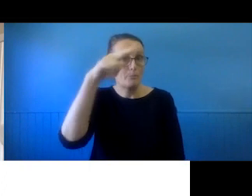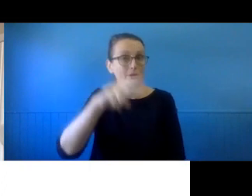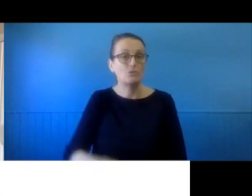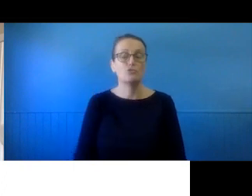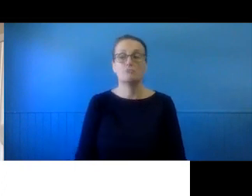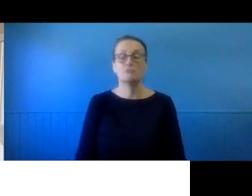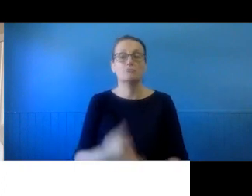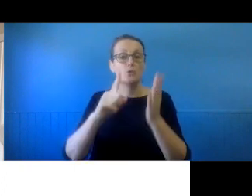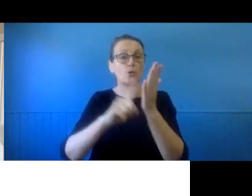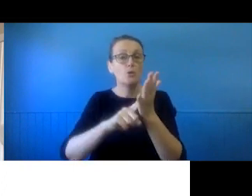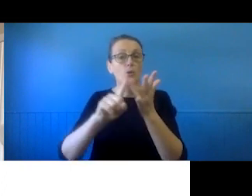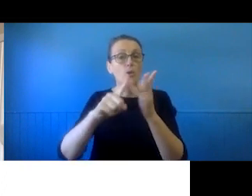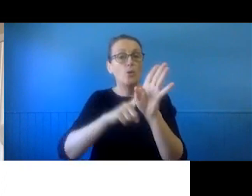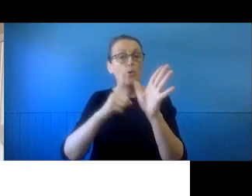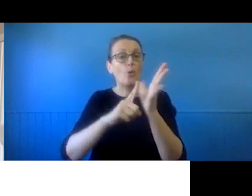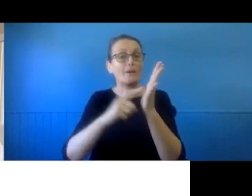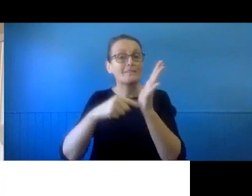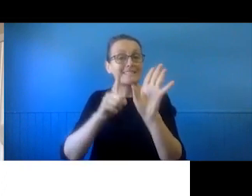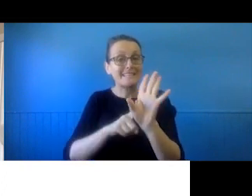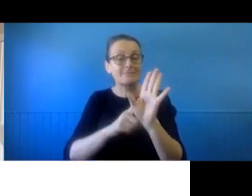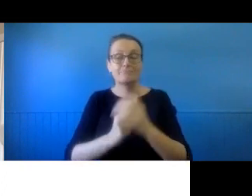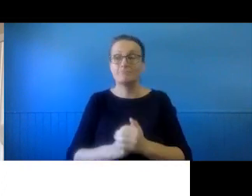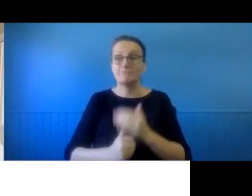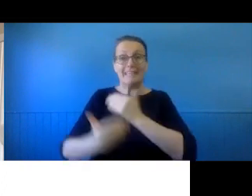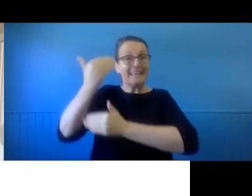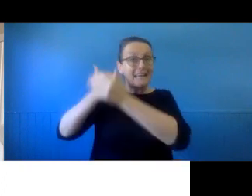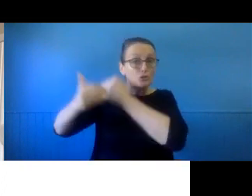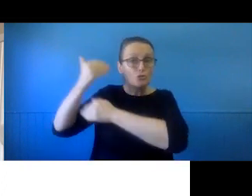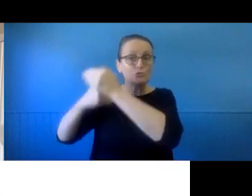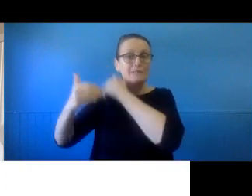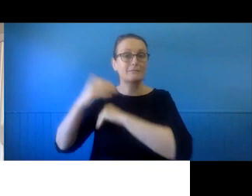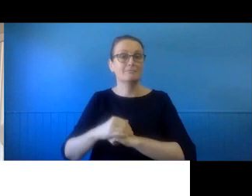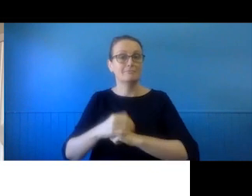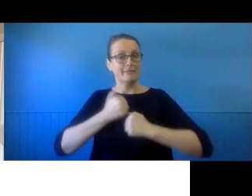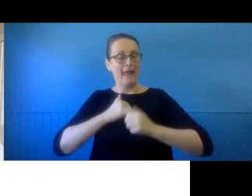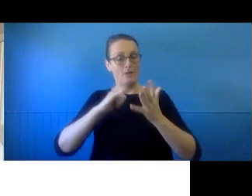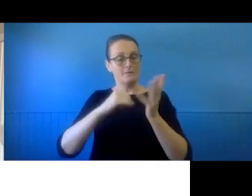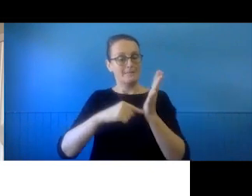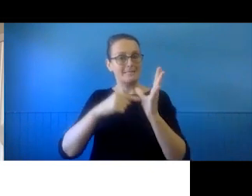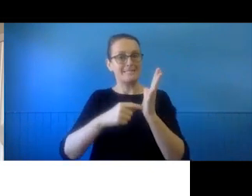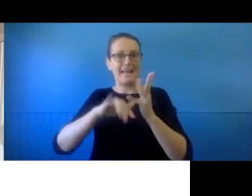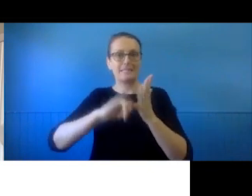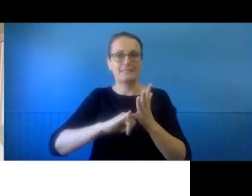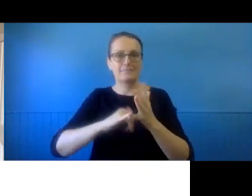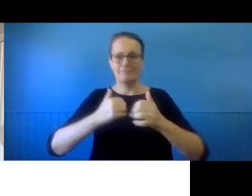loyalties, our status, our history, our image. These are what I like to